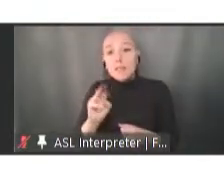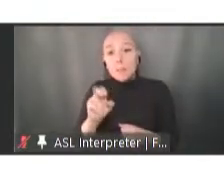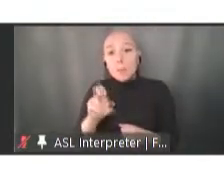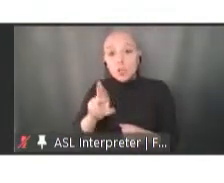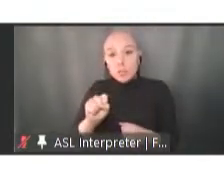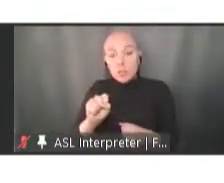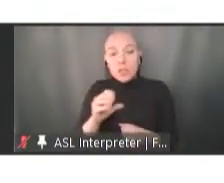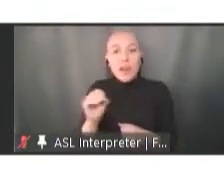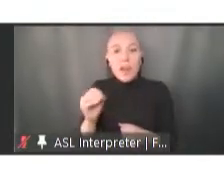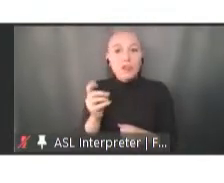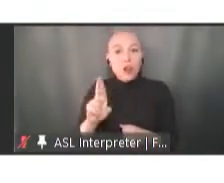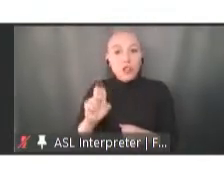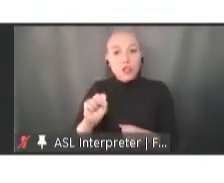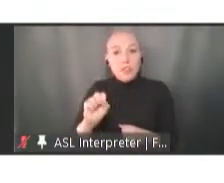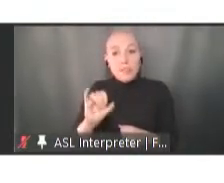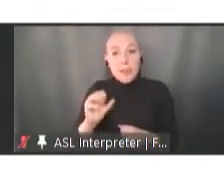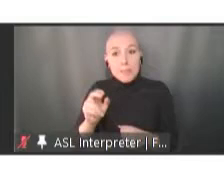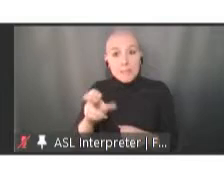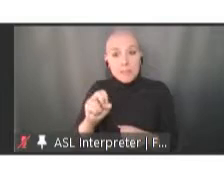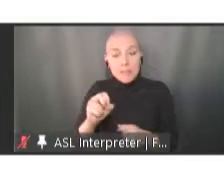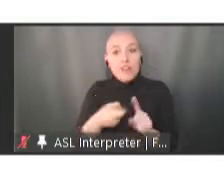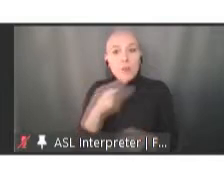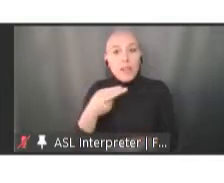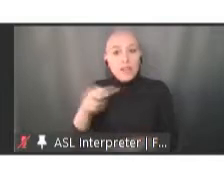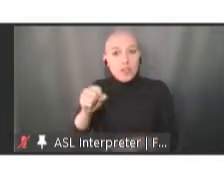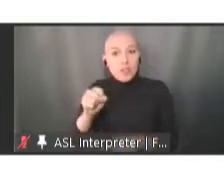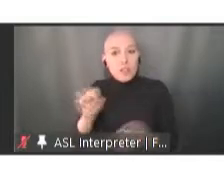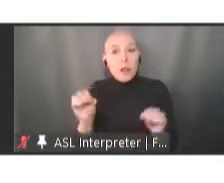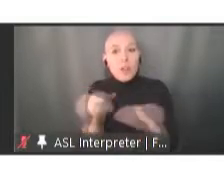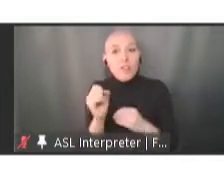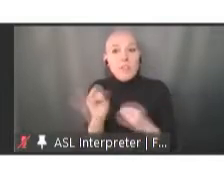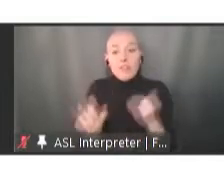from HHS Office of the Assistant Secretary for Planning and Evaluation, will present an